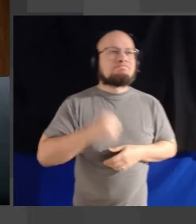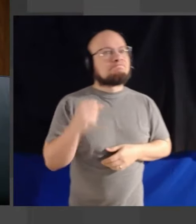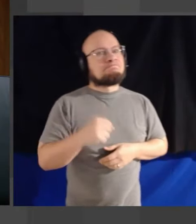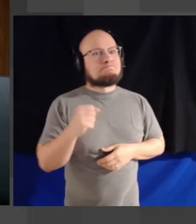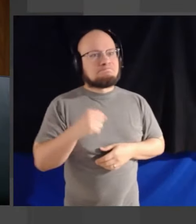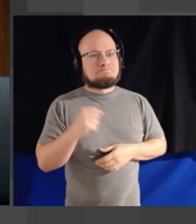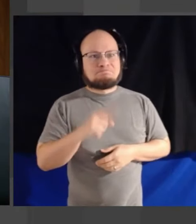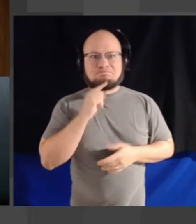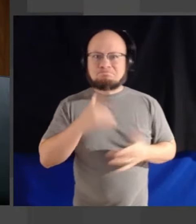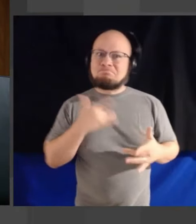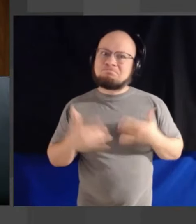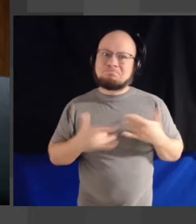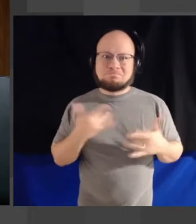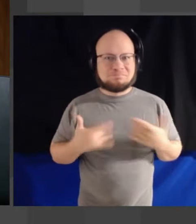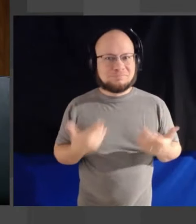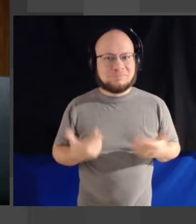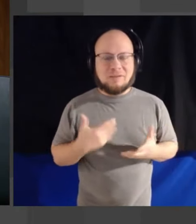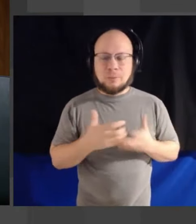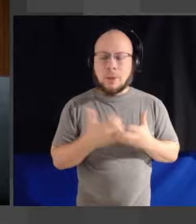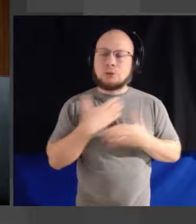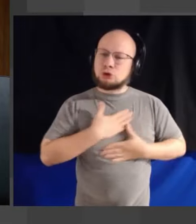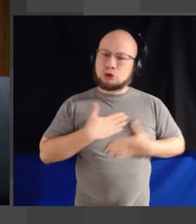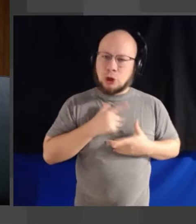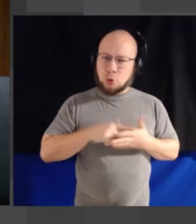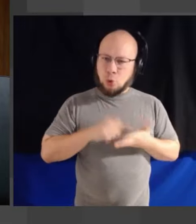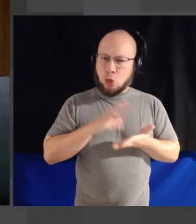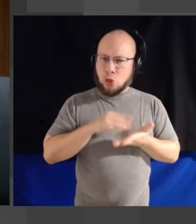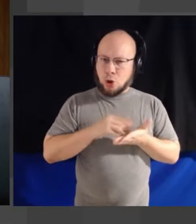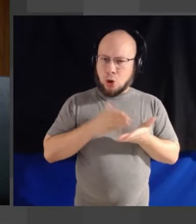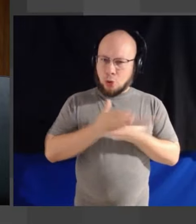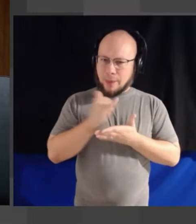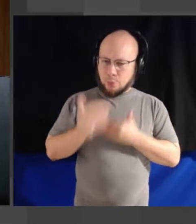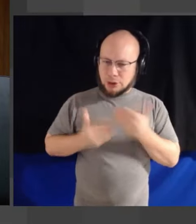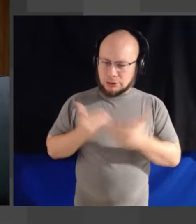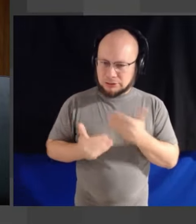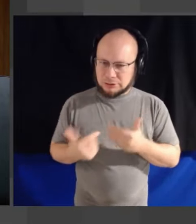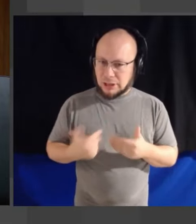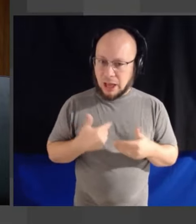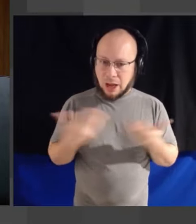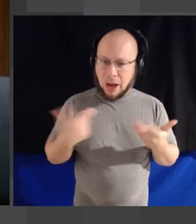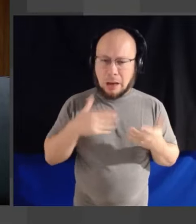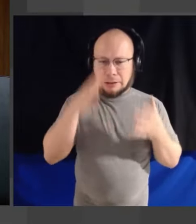ARCHEOLOGY EVEN MORE. IT'S HONESTLY REALLY EXCITING.